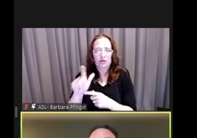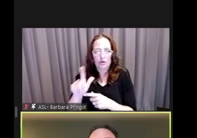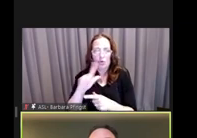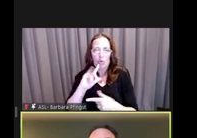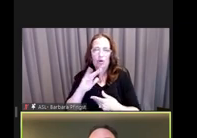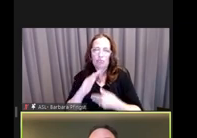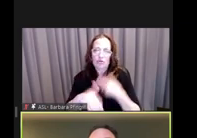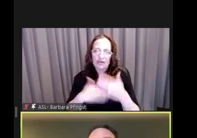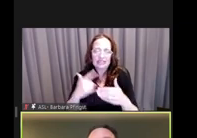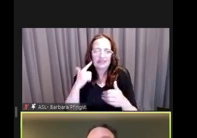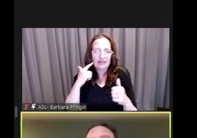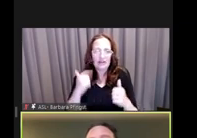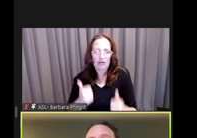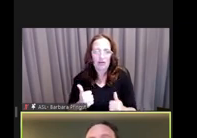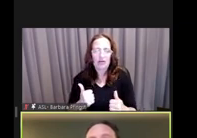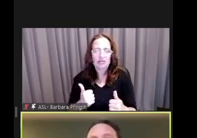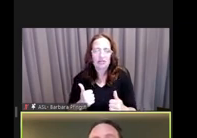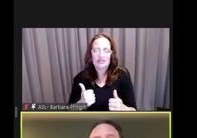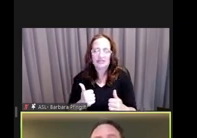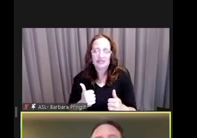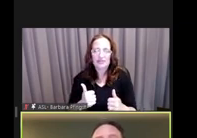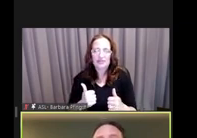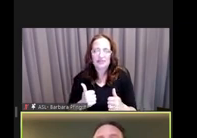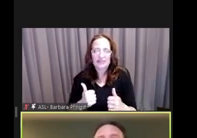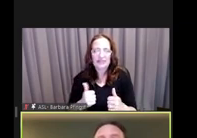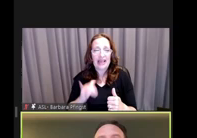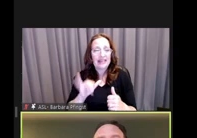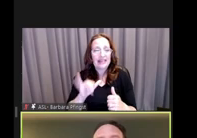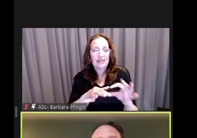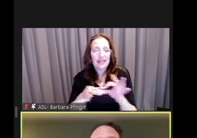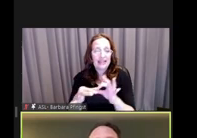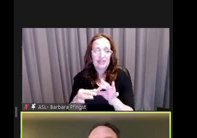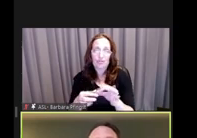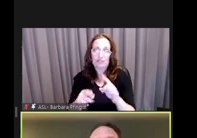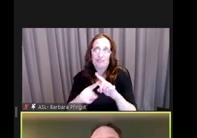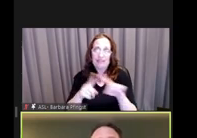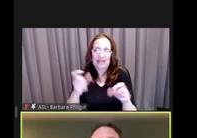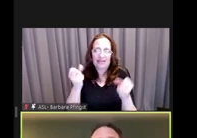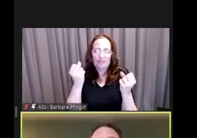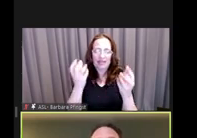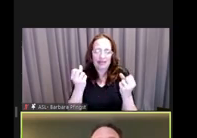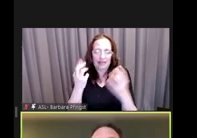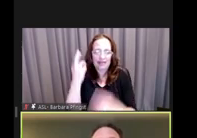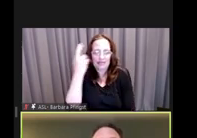And this can be related to a whole number of different issues. But oftentimes it relates